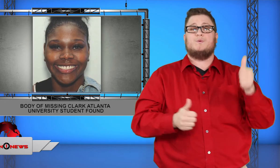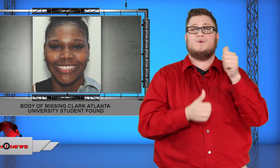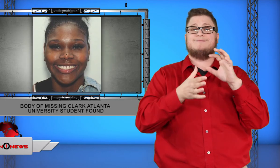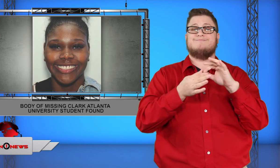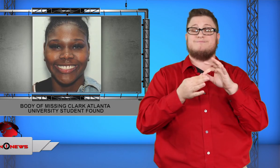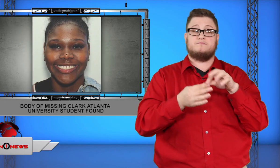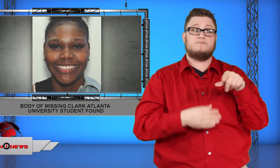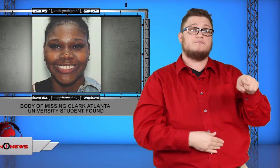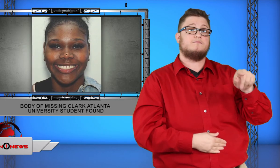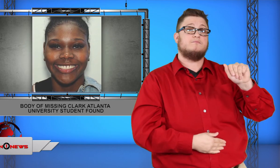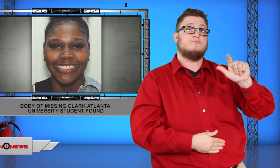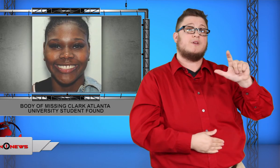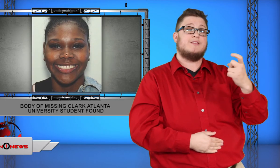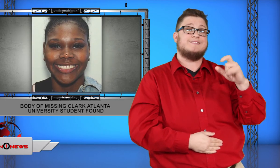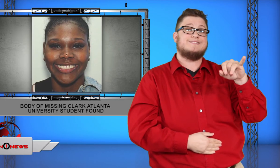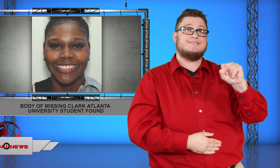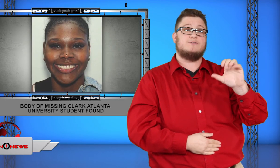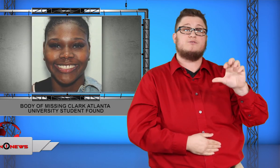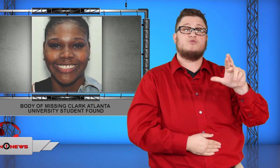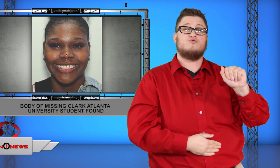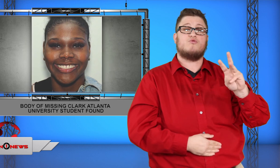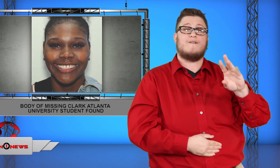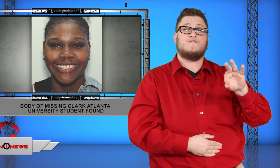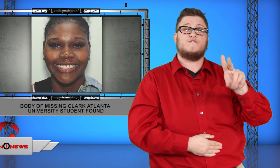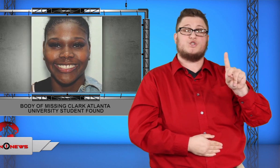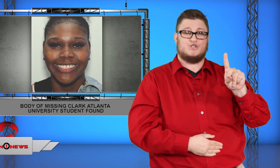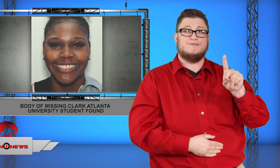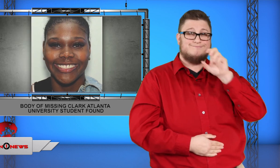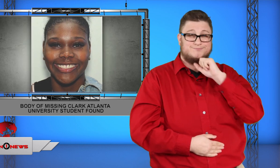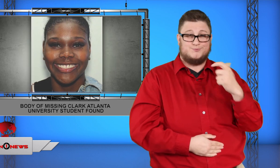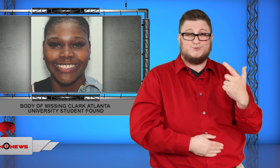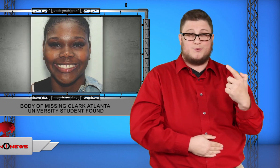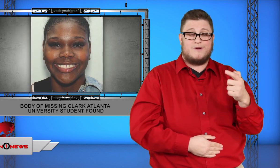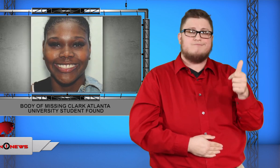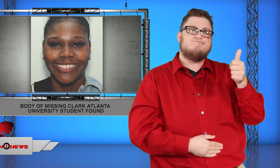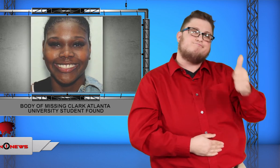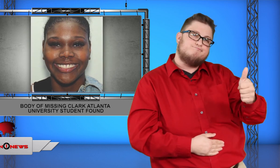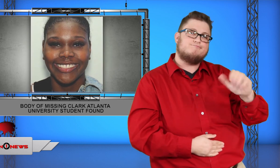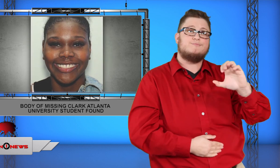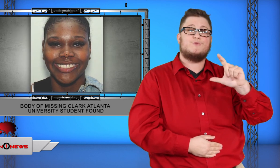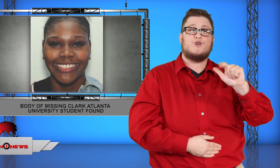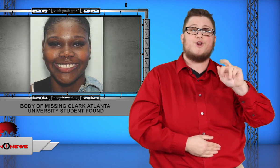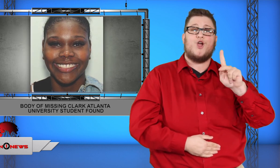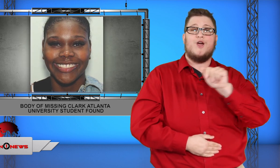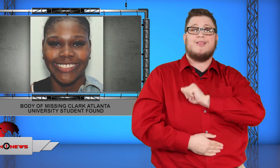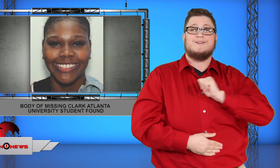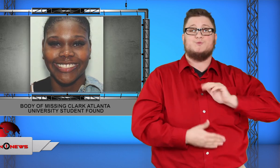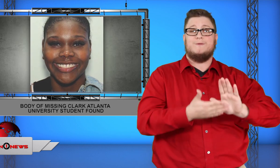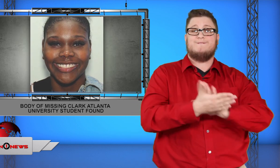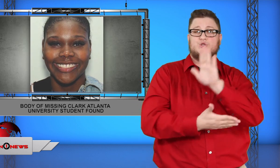Authorities in Atlanta said they found the body of missing twenty-one-year-old Atlanta